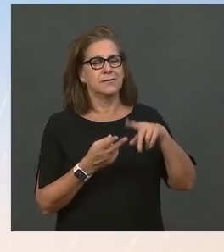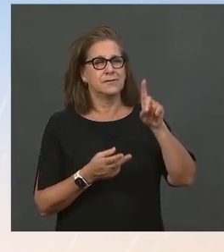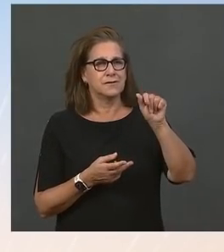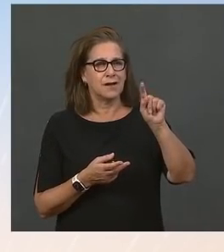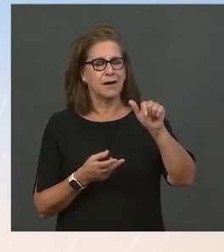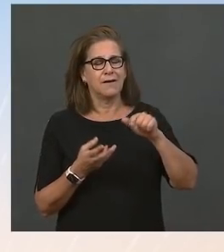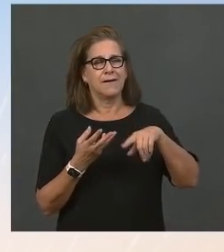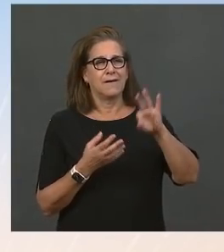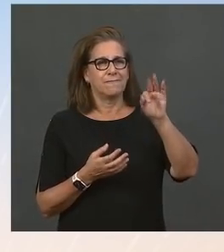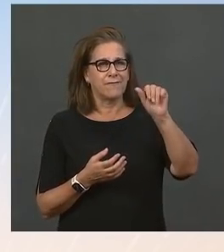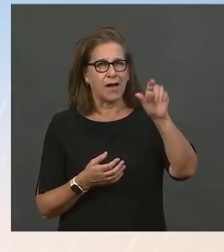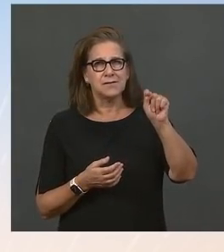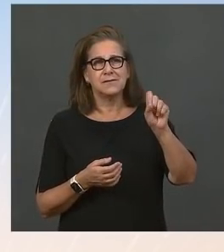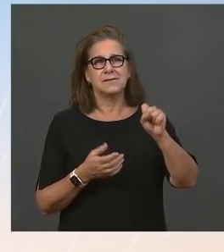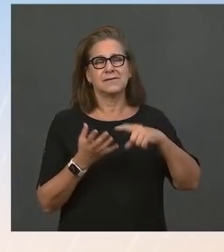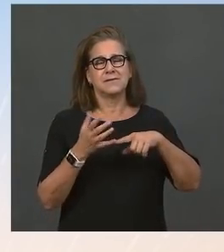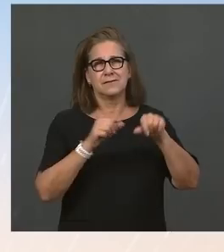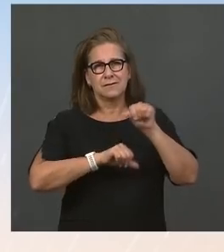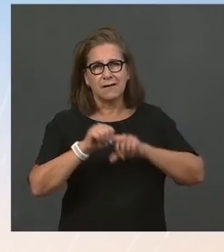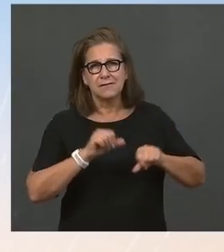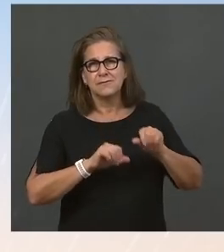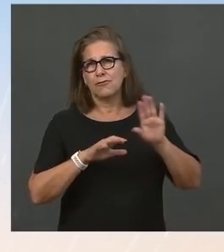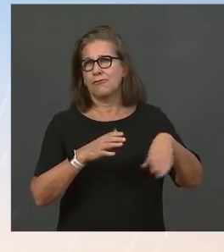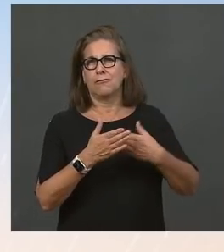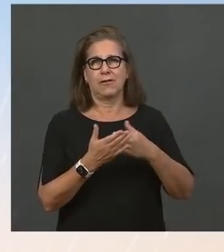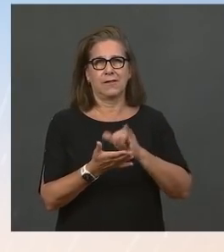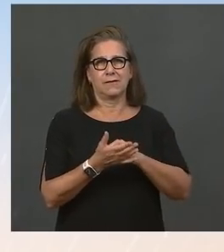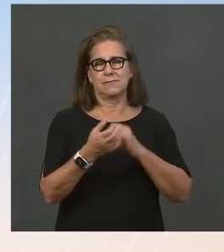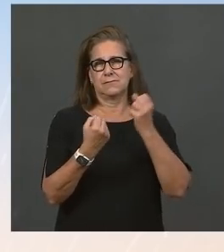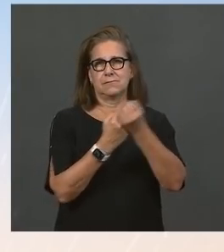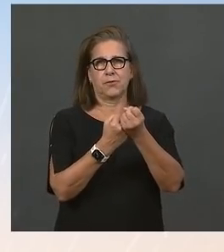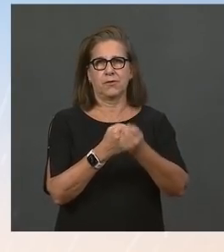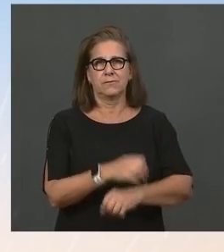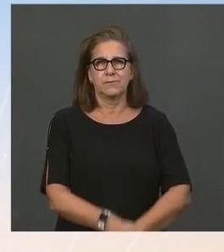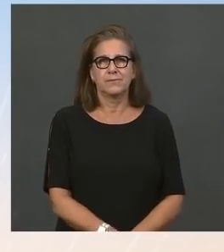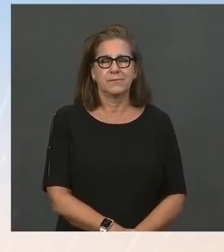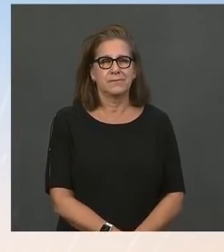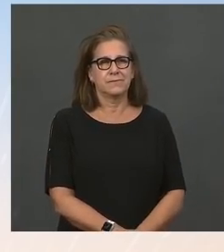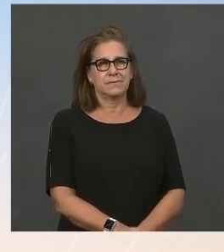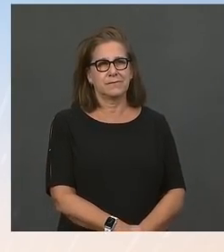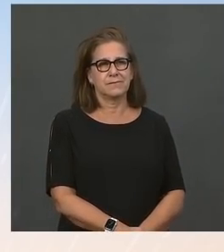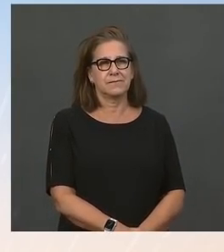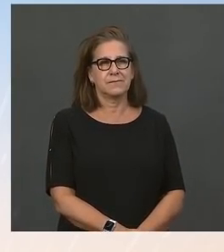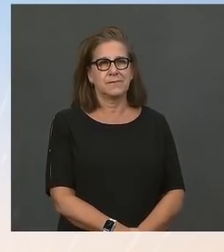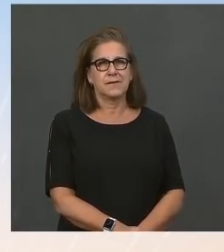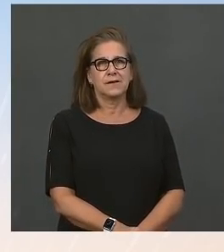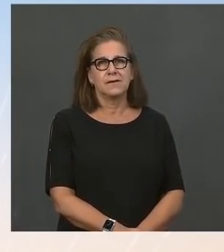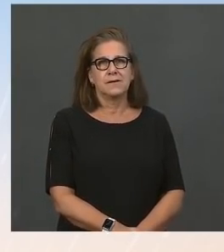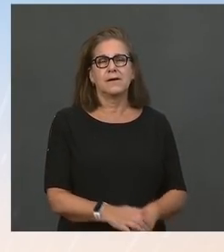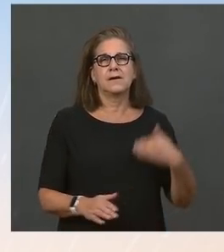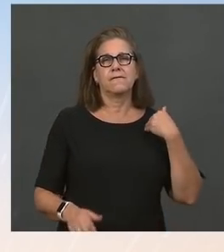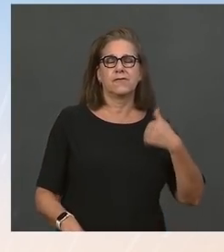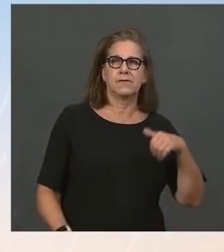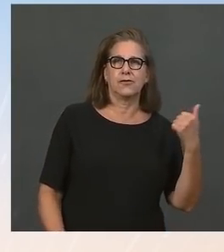The Press: Thank you. Ms. Psaki: Sure. Go ahead. The Press: Thank you, Jen. Two question. One is about the Moscow Conference.